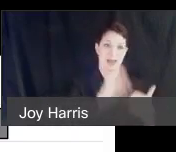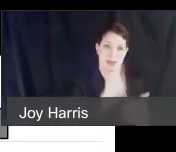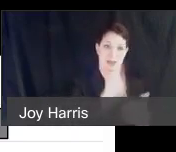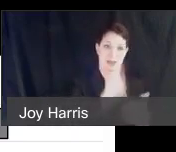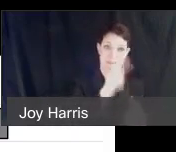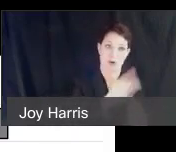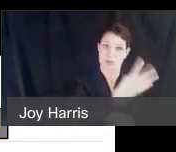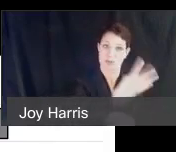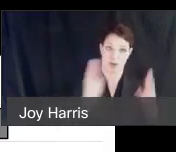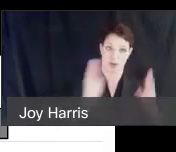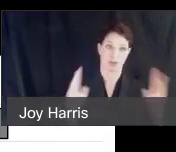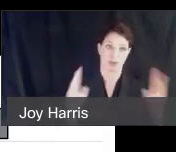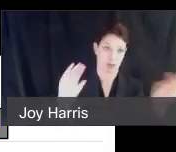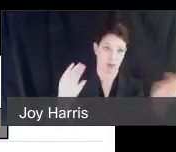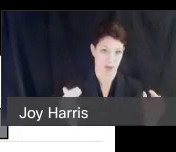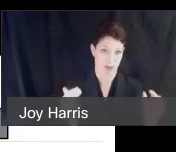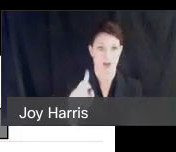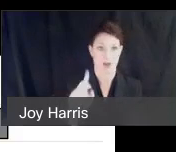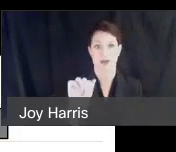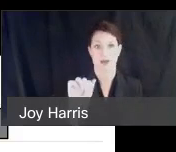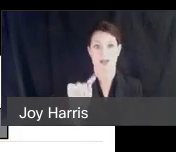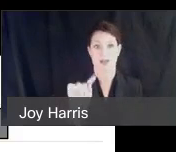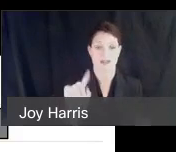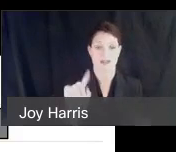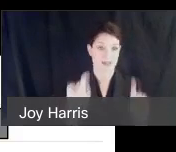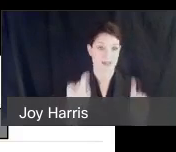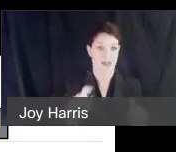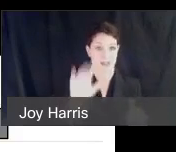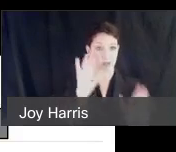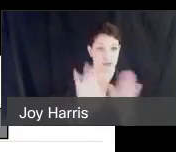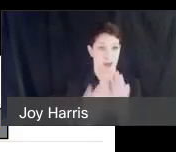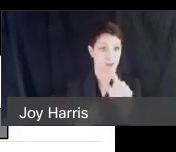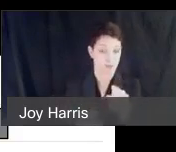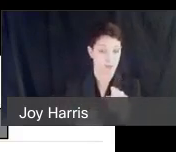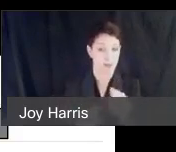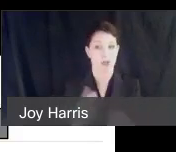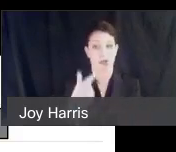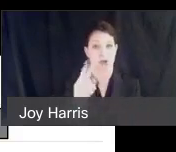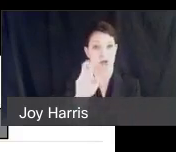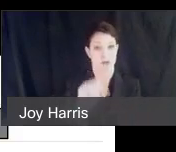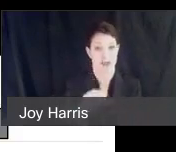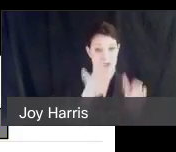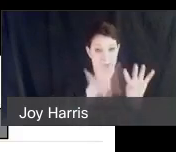Here is our date-tested graph and, as you know, the grey bars represent the number of positive cases